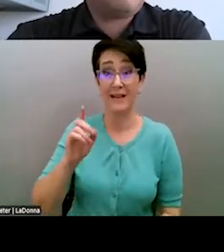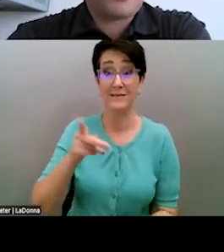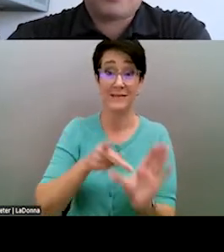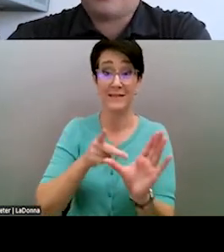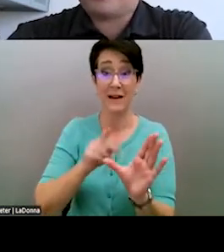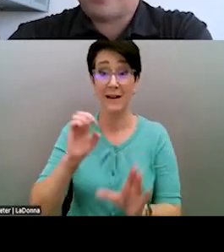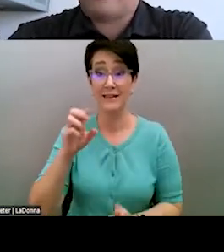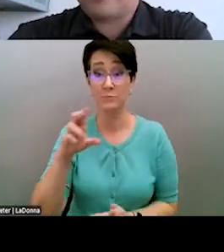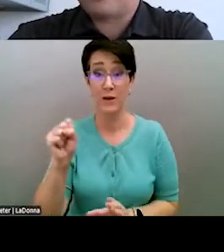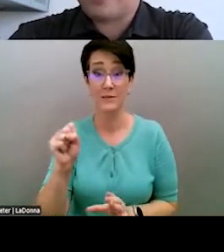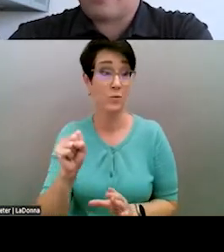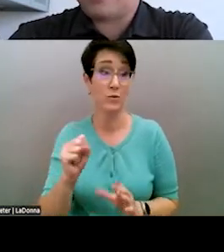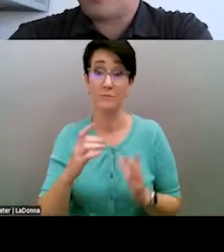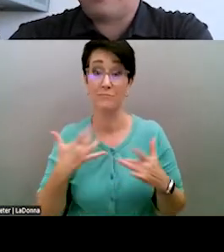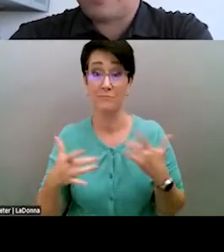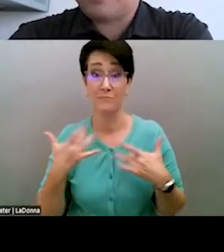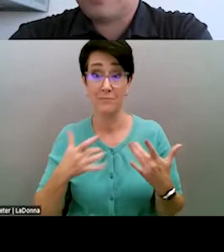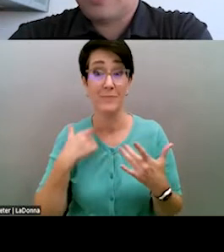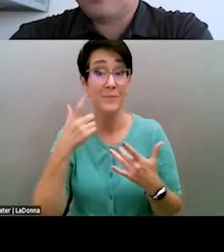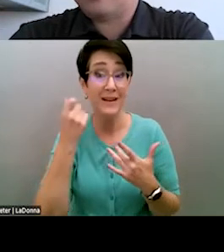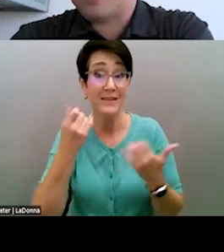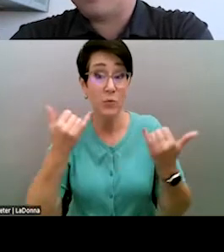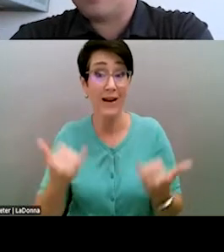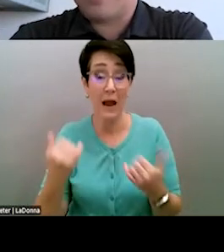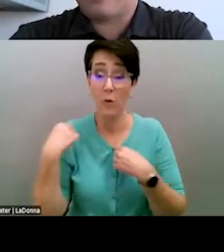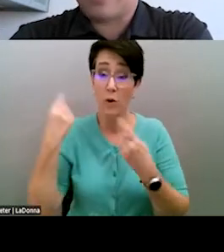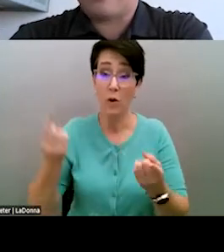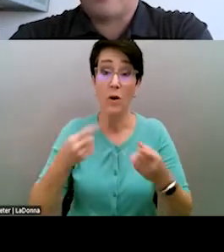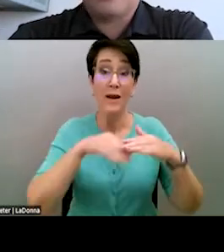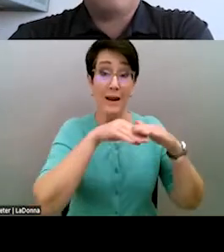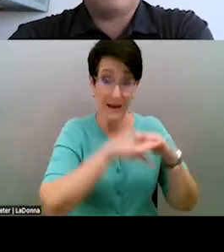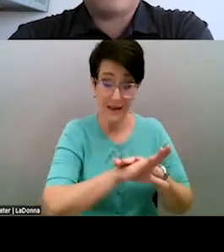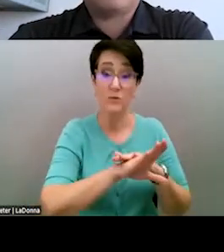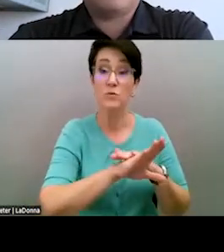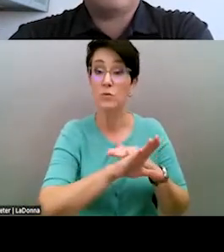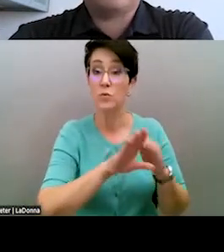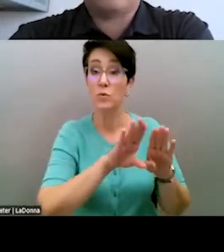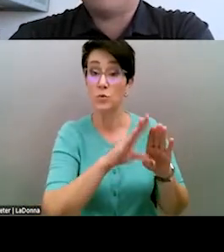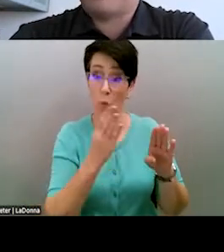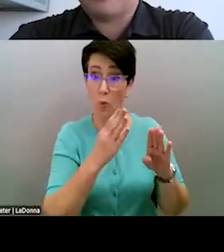20. SOMETIMES AN HOUR AND A HALF. BUT THAT IS SO MUCH BETTER THAN